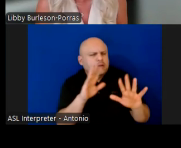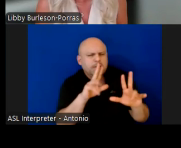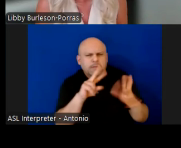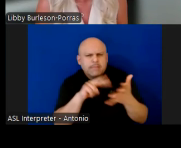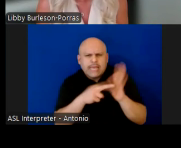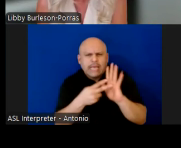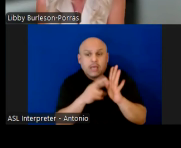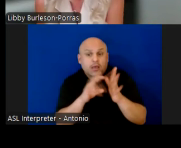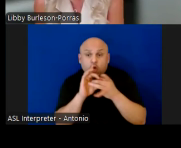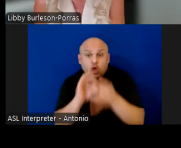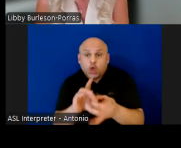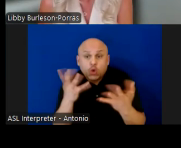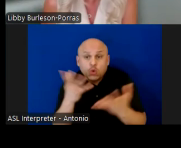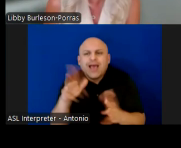In regards to --